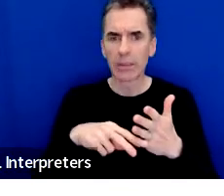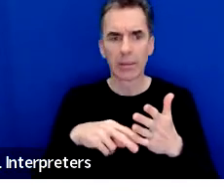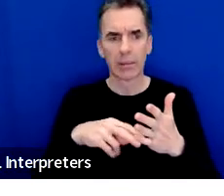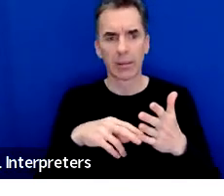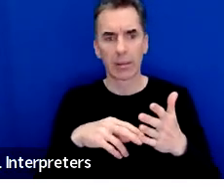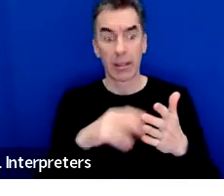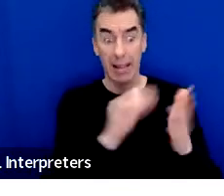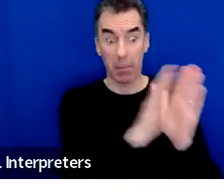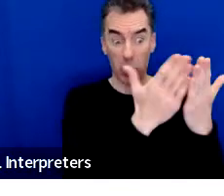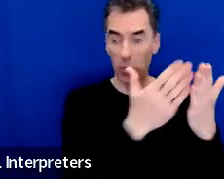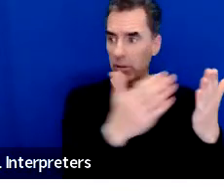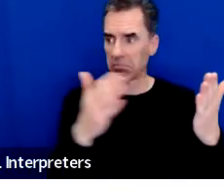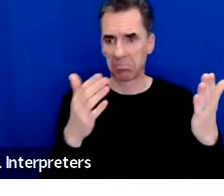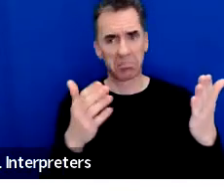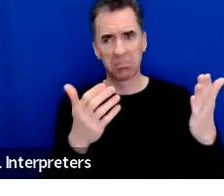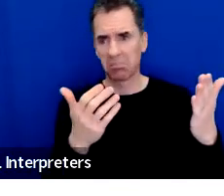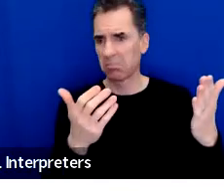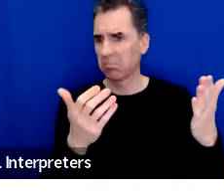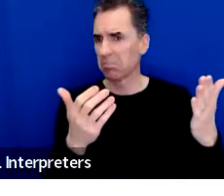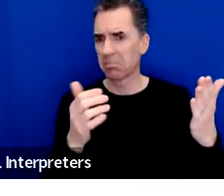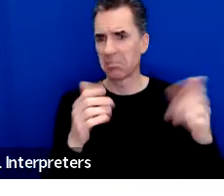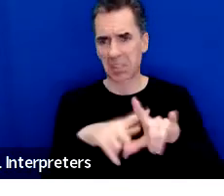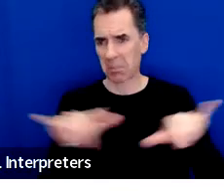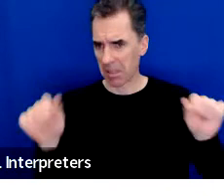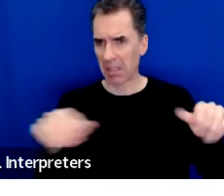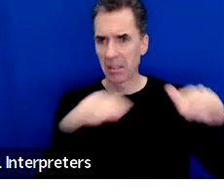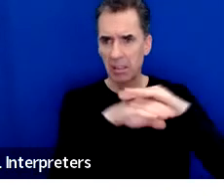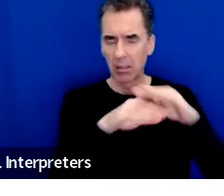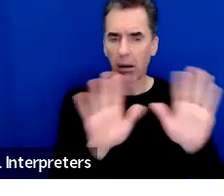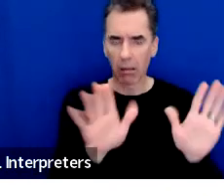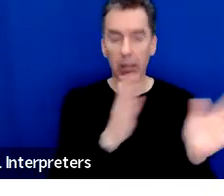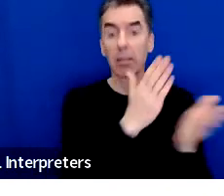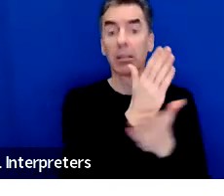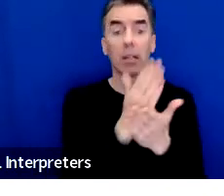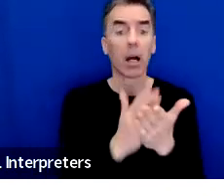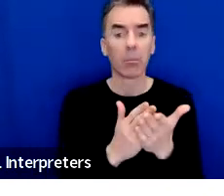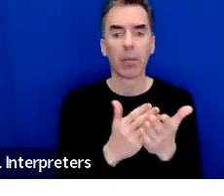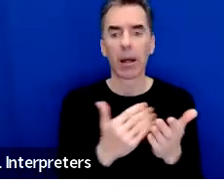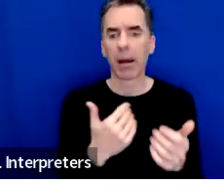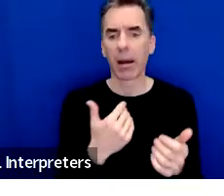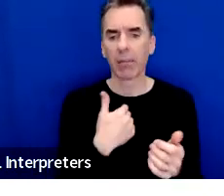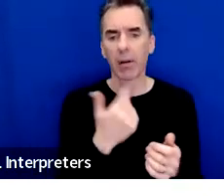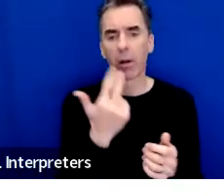There are some where it says like there's like a three user limit or something like that.